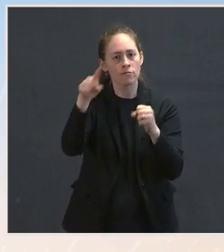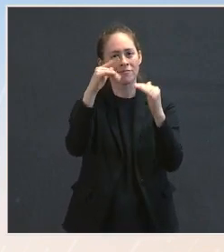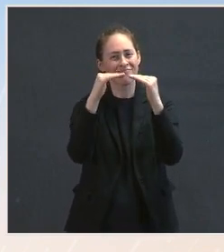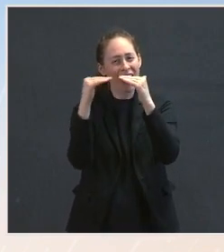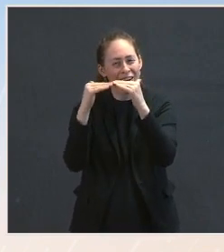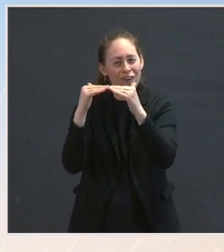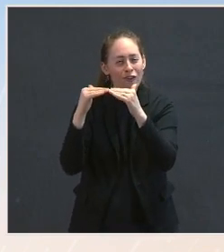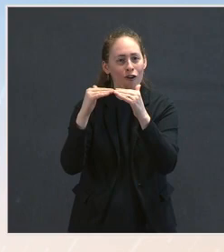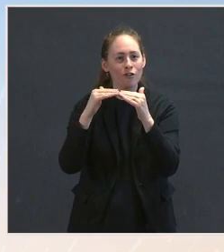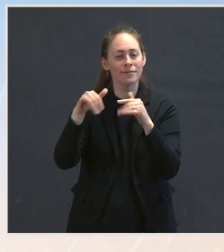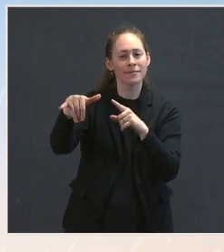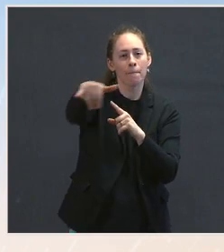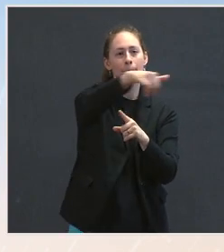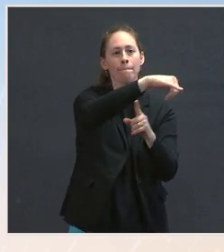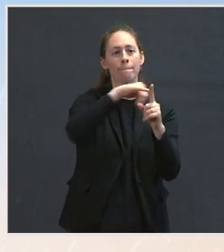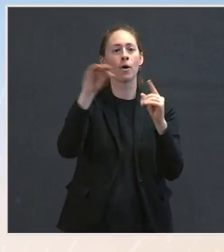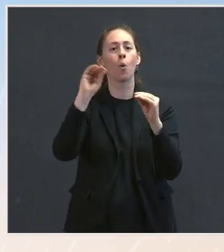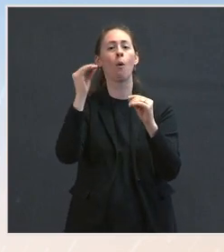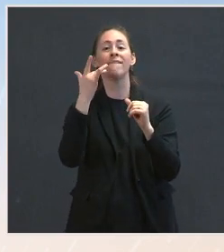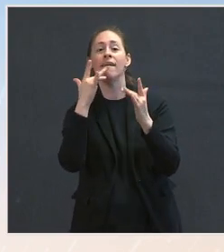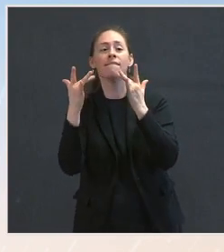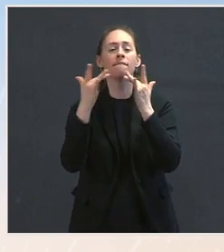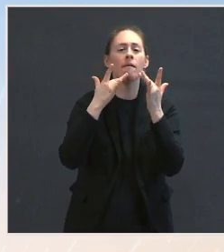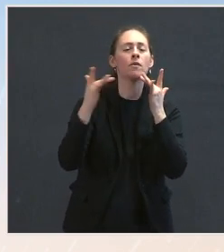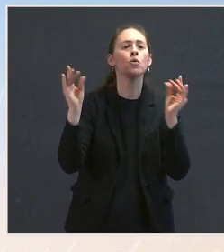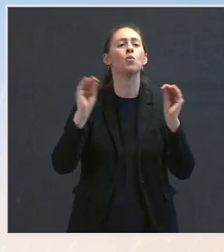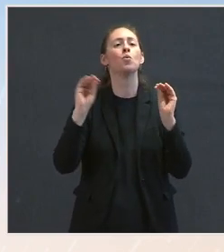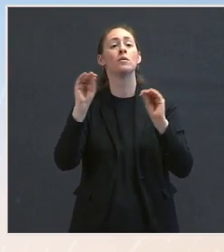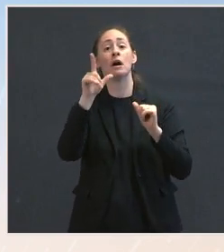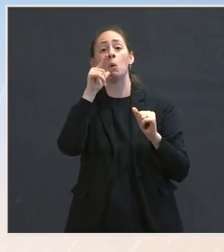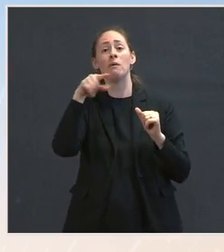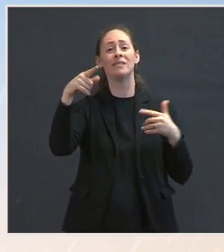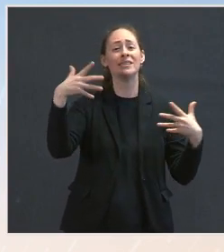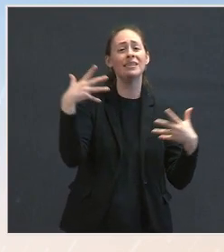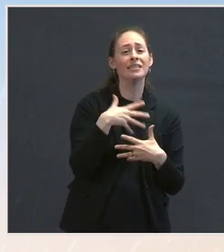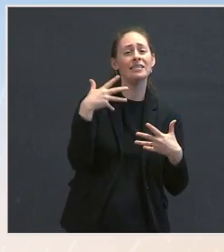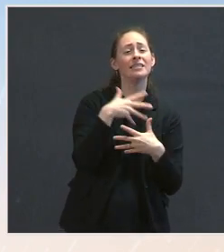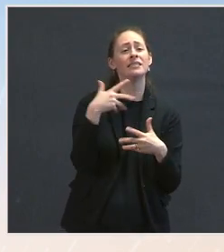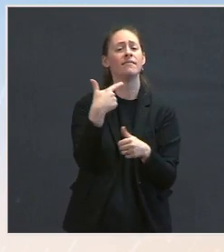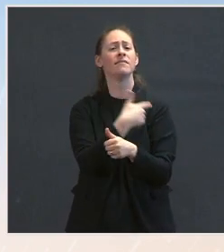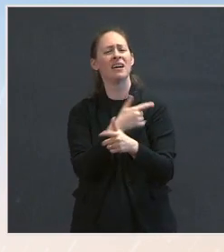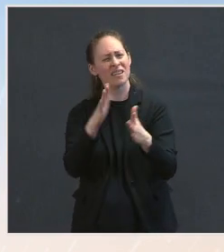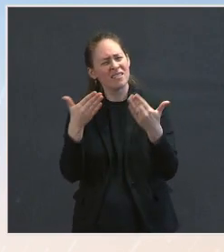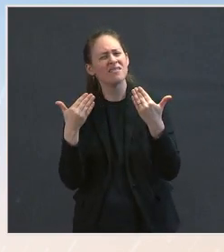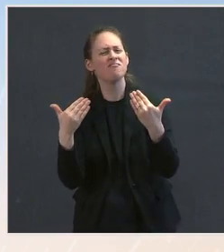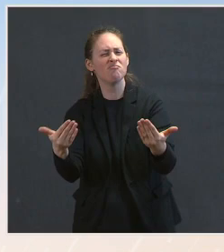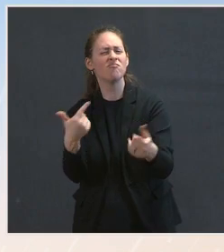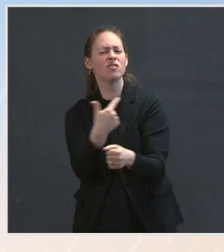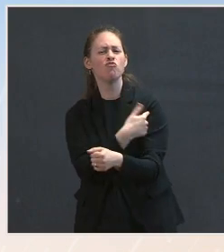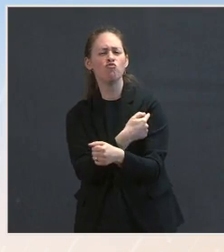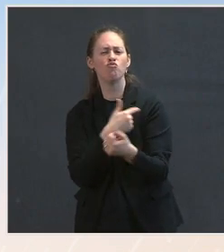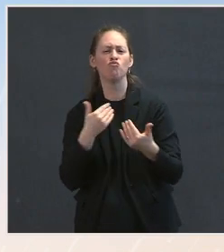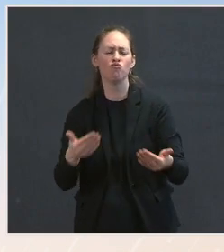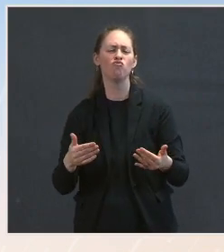have a history of vaccine hesitancy take the vaccine. Go ahead. The Press: There are reports that if Congress launches a 9/11-